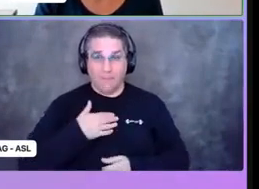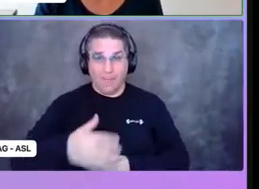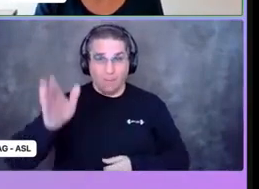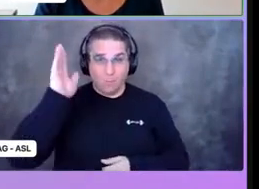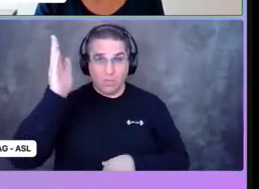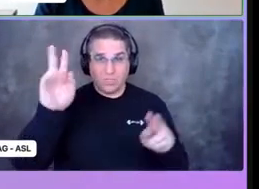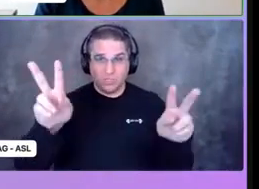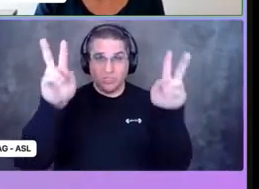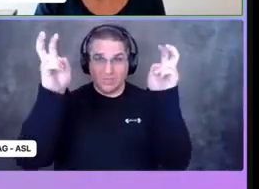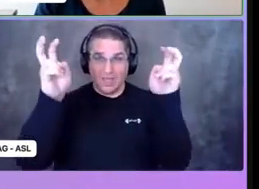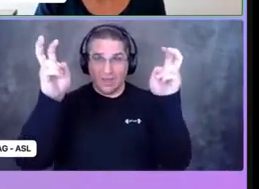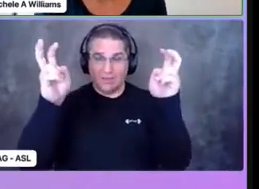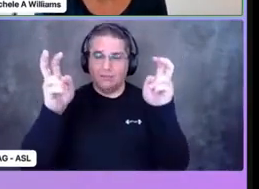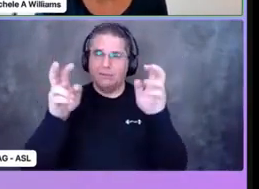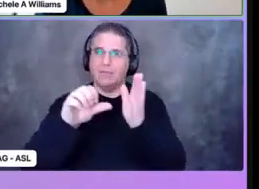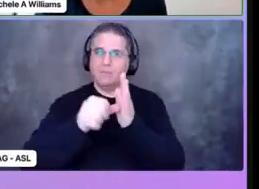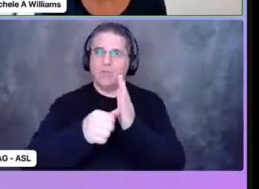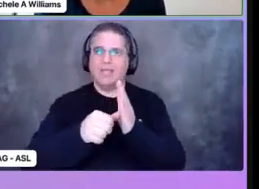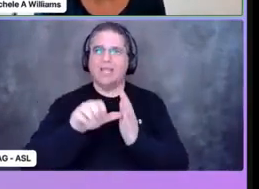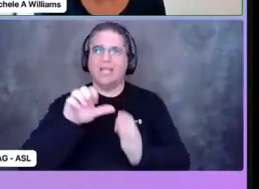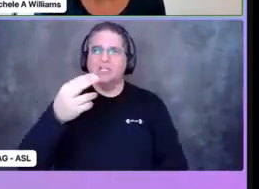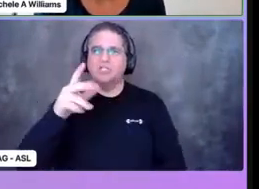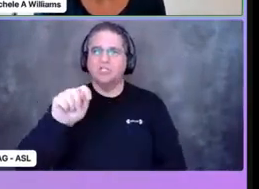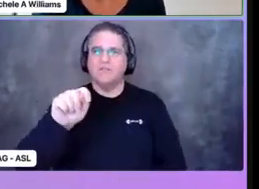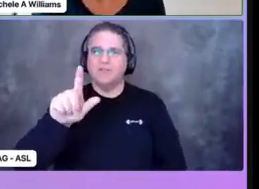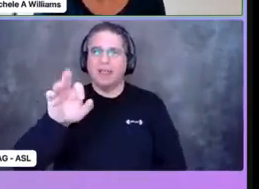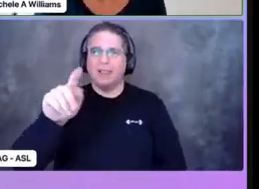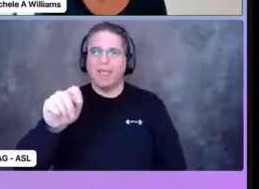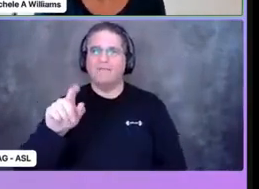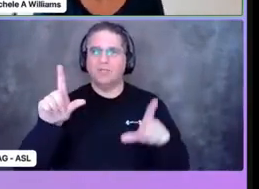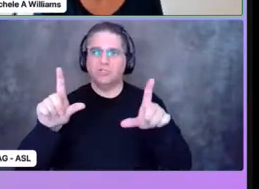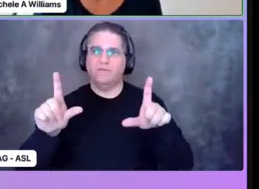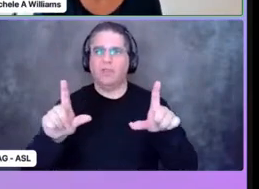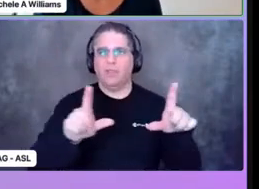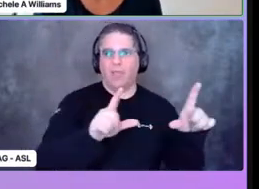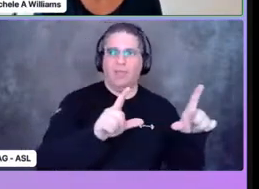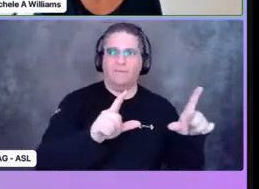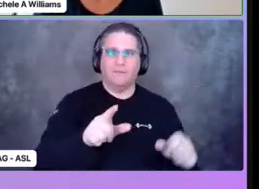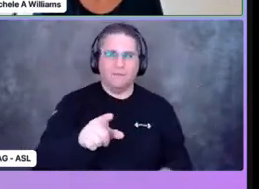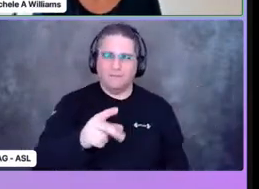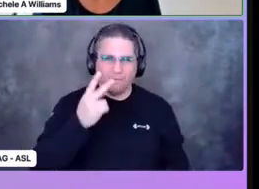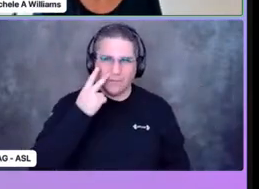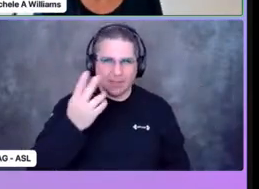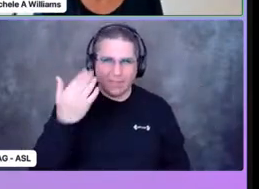at the end it's the built in at beginning. So, in the title of my presentation I talked about how to shift